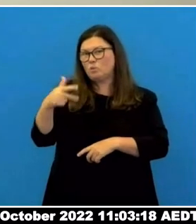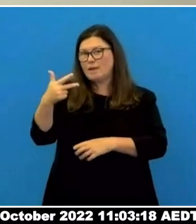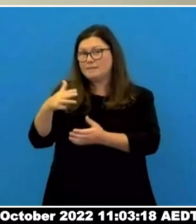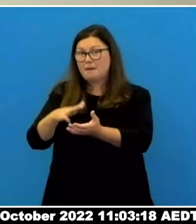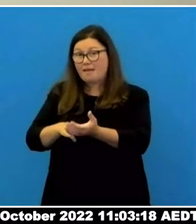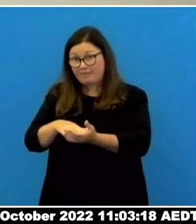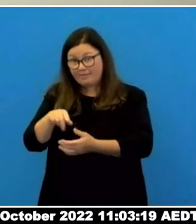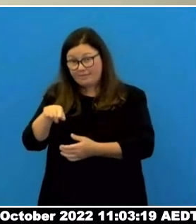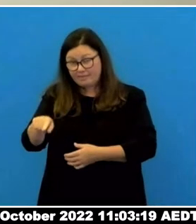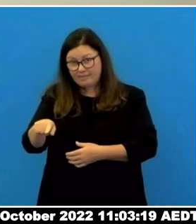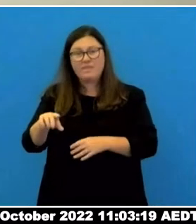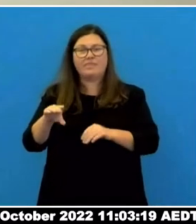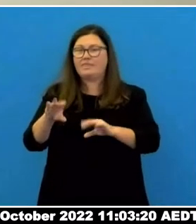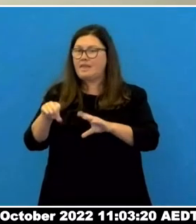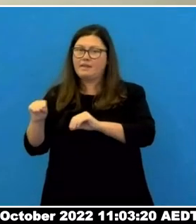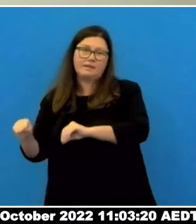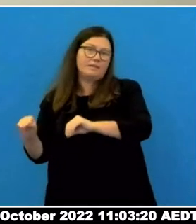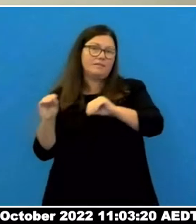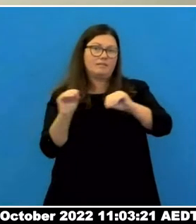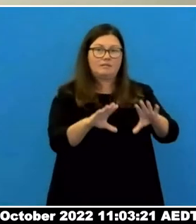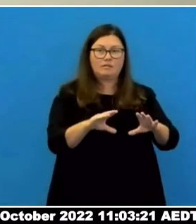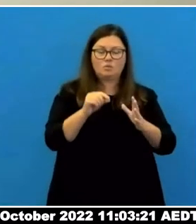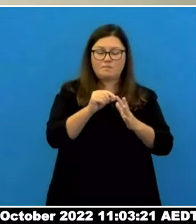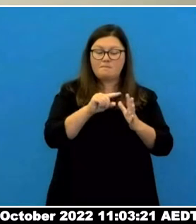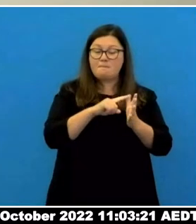I was then transferred to the Park Hotel in Melbourne.